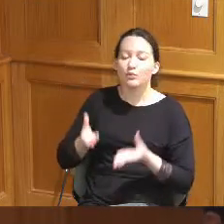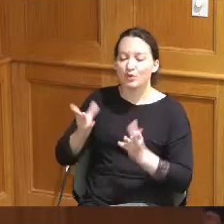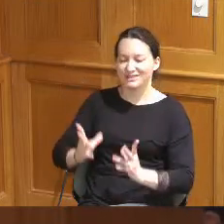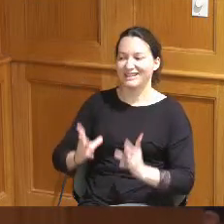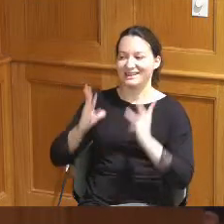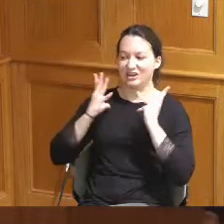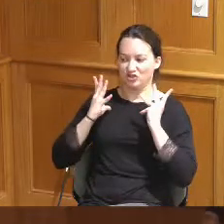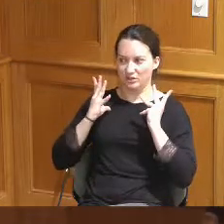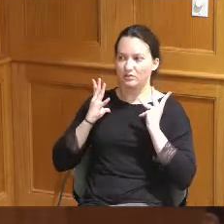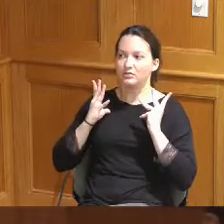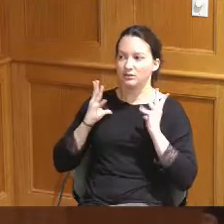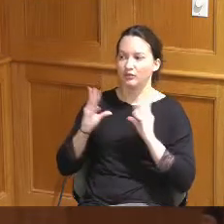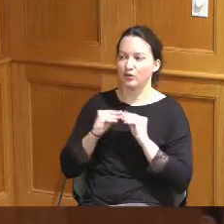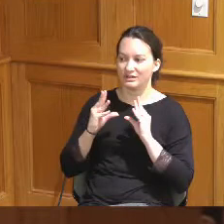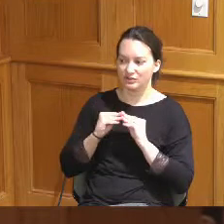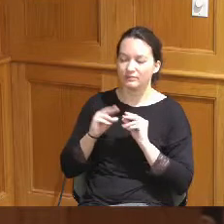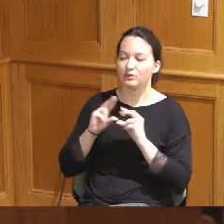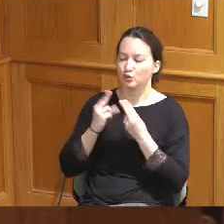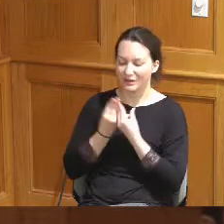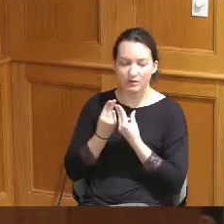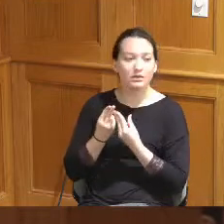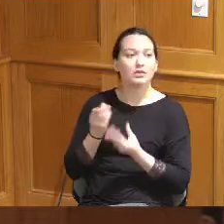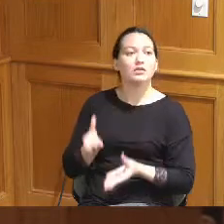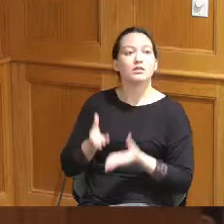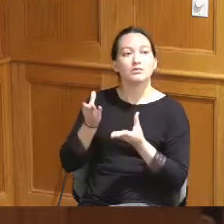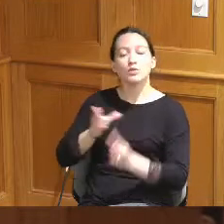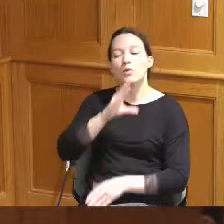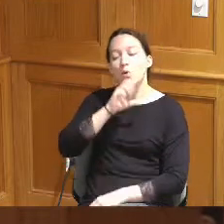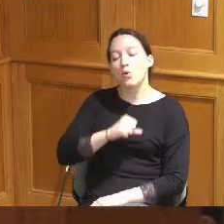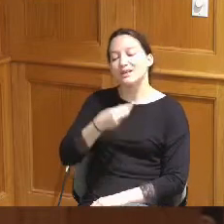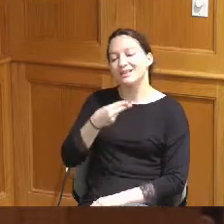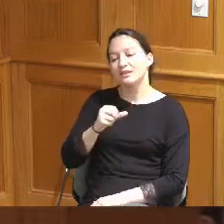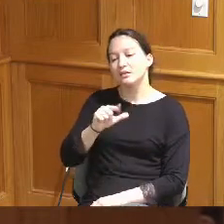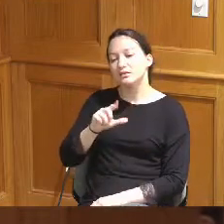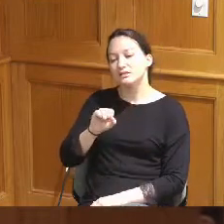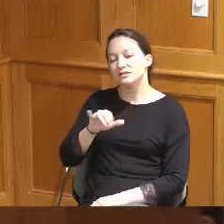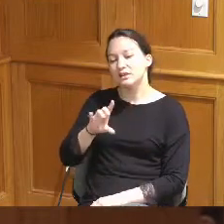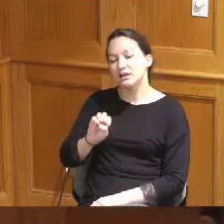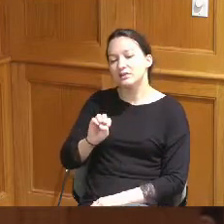of the easement right-of-way for a portion of old Hillside Road located in Delhi Township